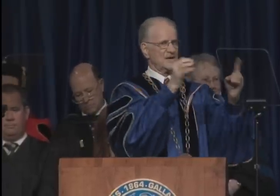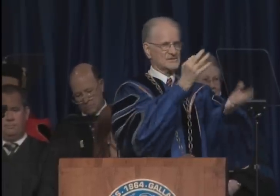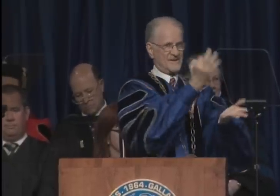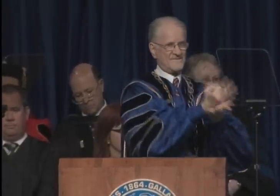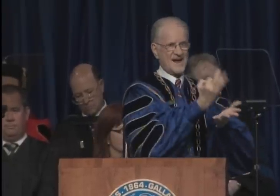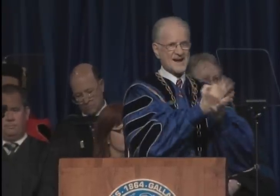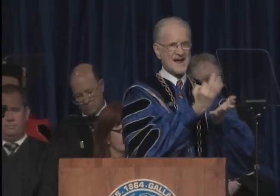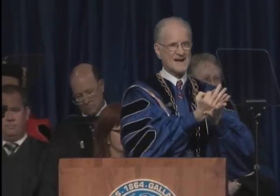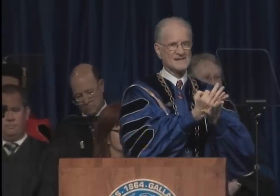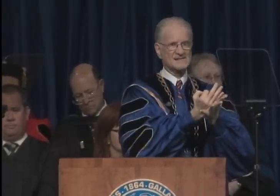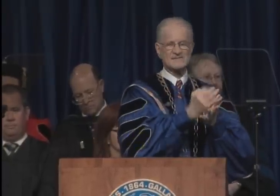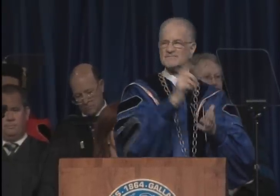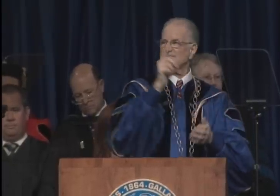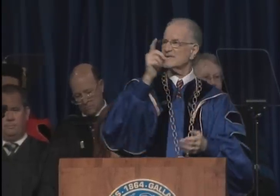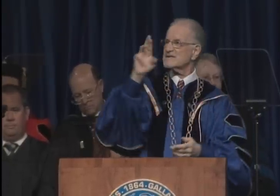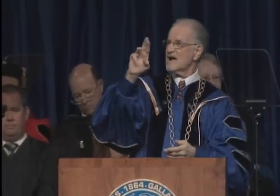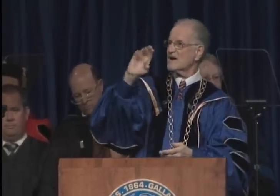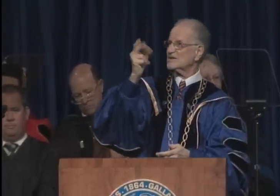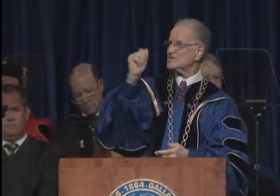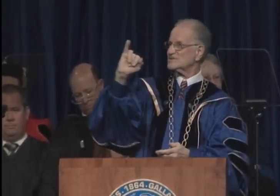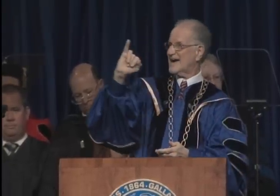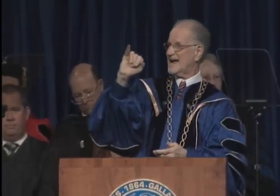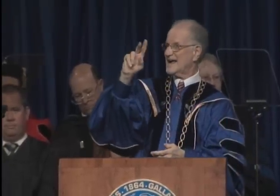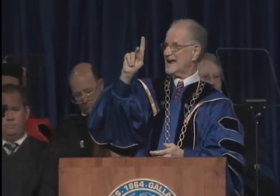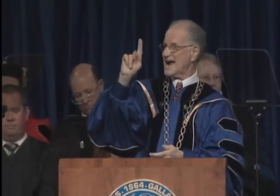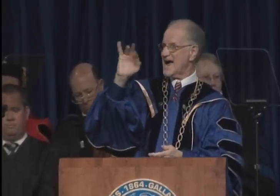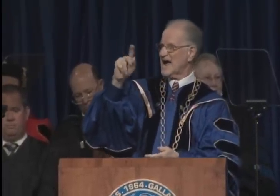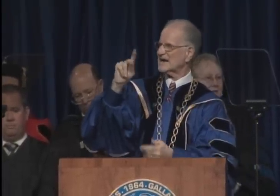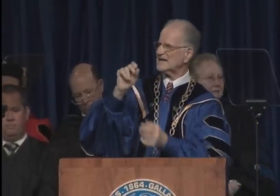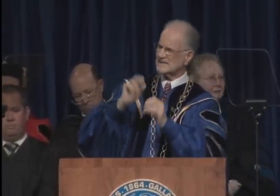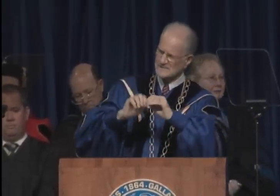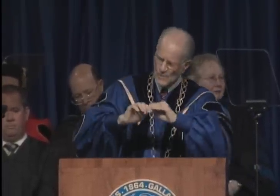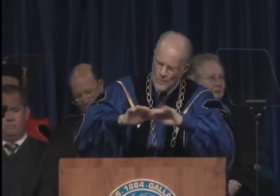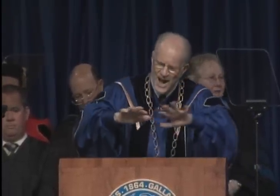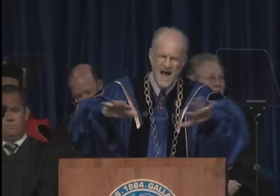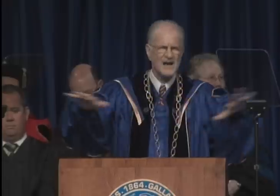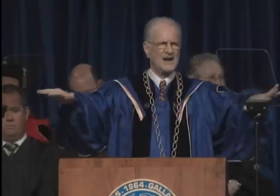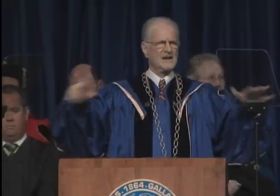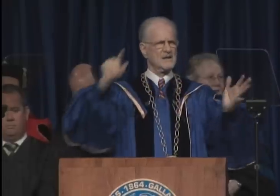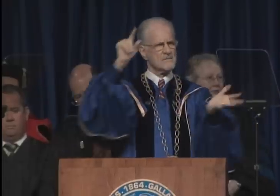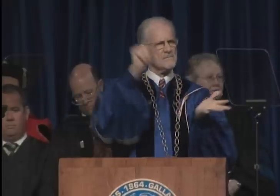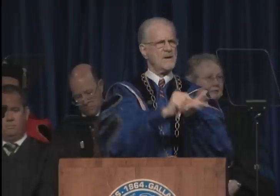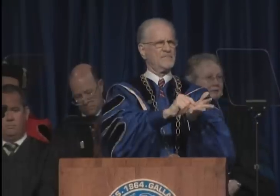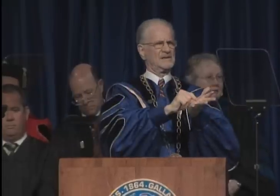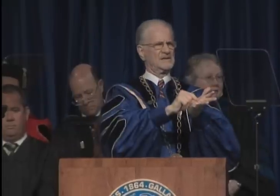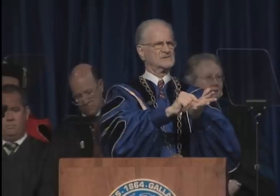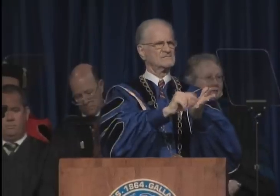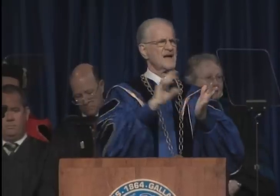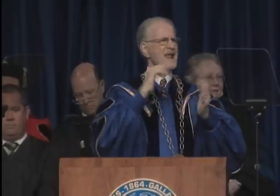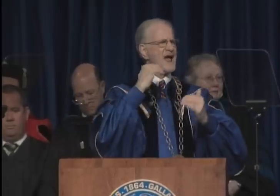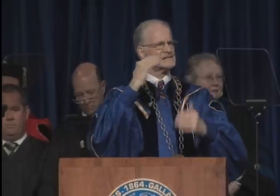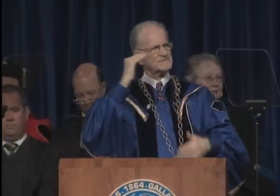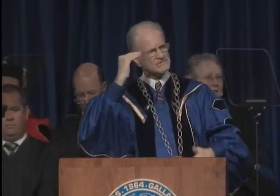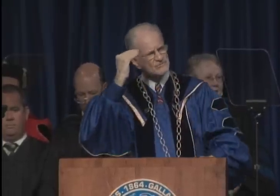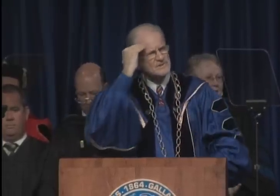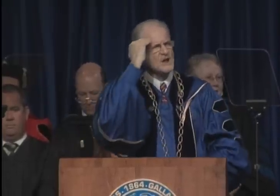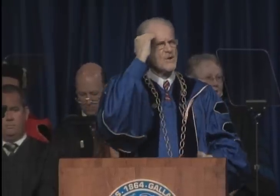and special education finance. Dr. Chaikind is widely published and has been a renowned presenter